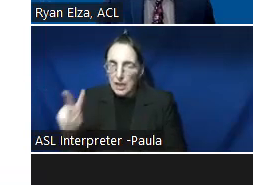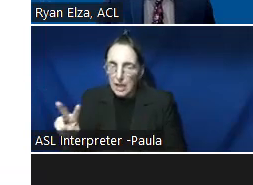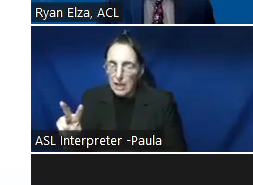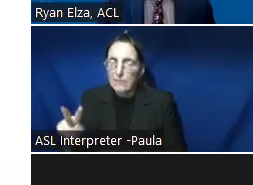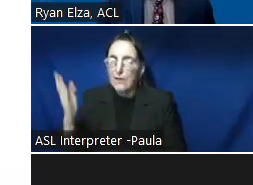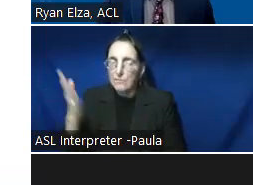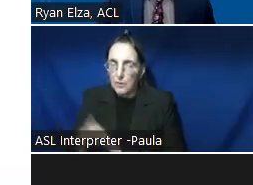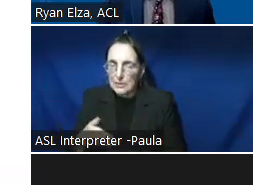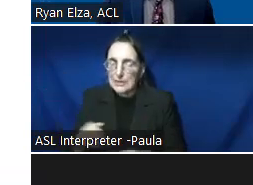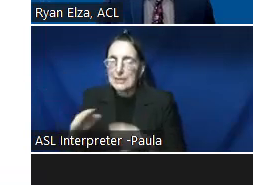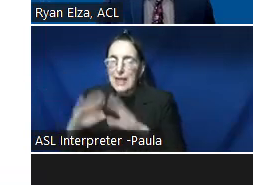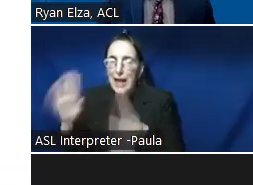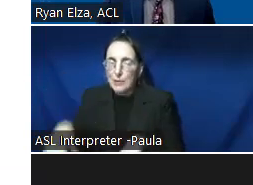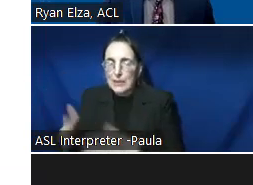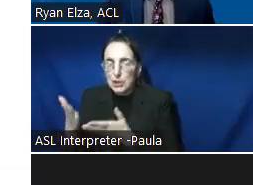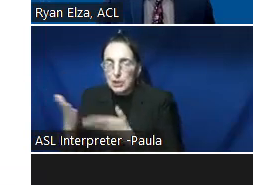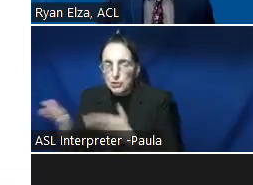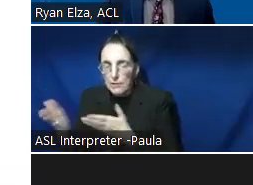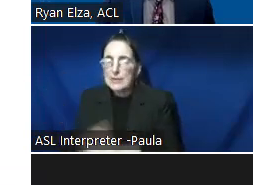Thank you to all of our speakers and participants today.